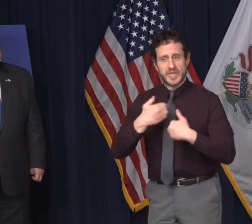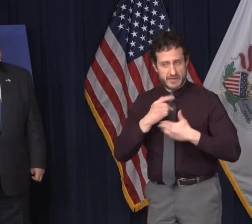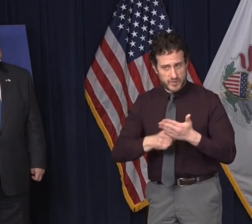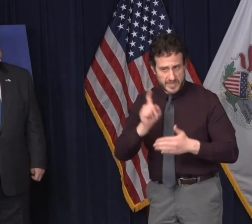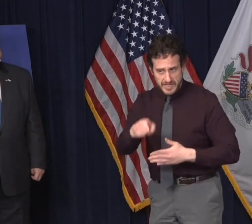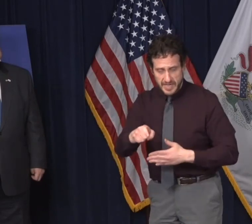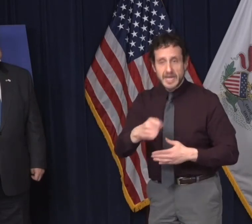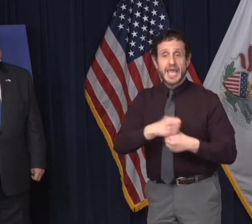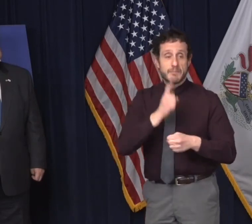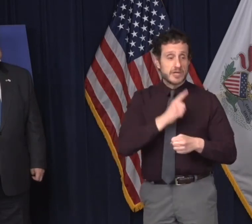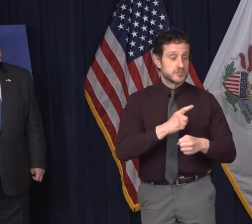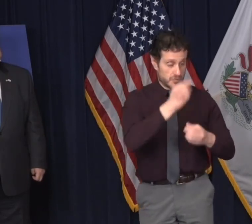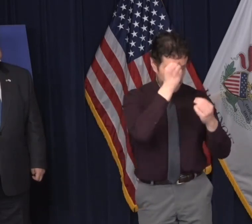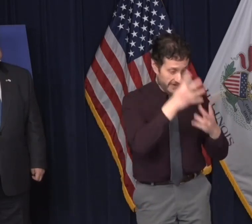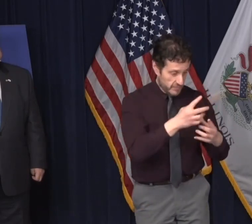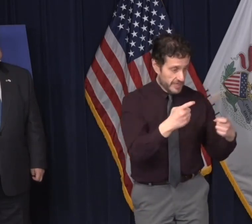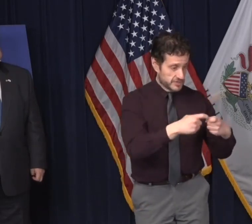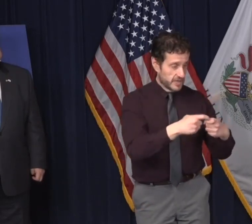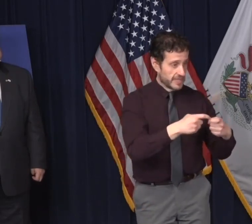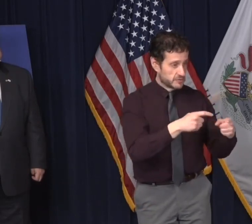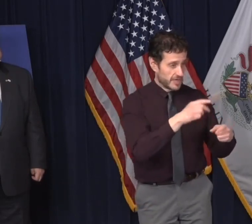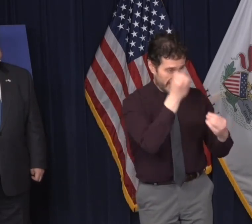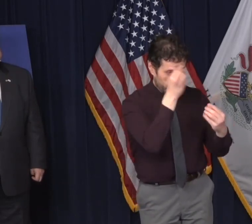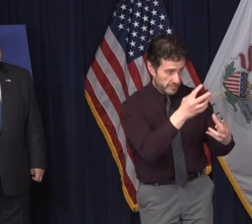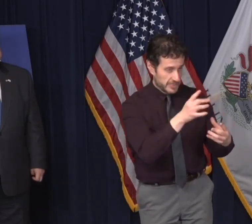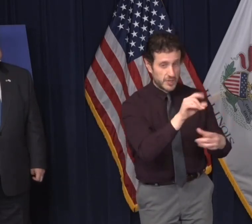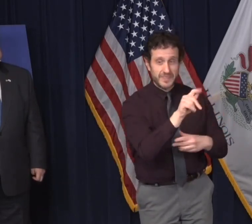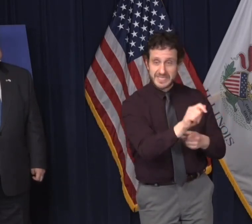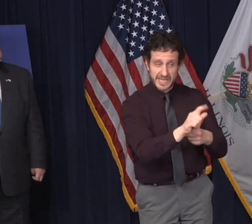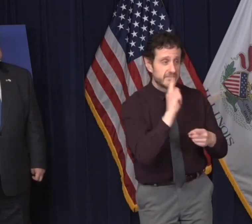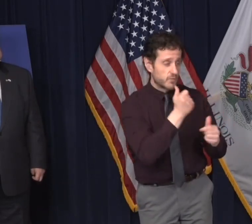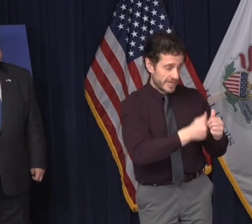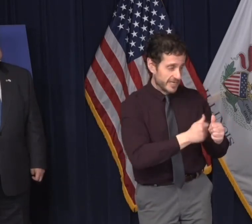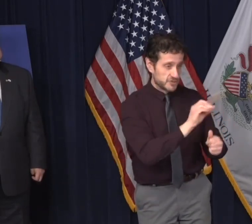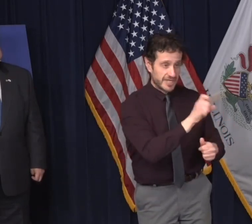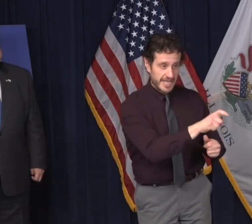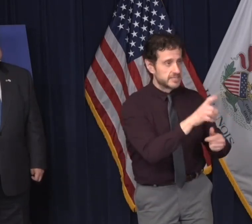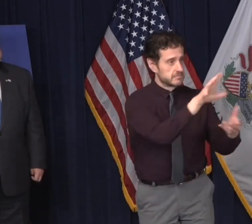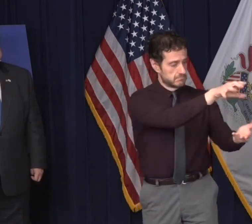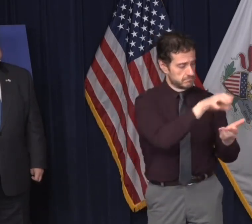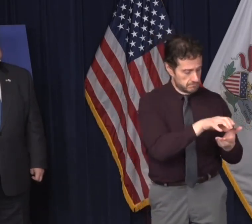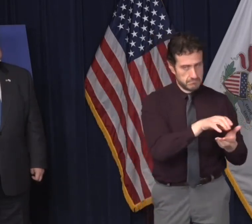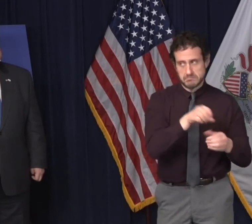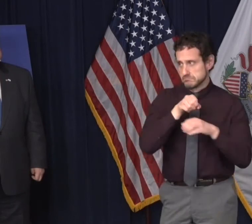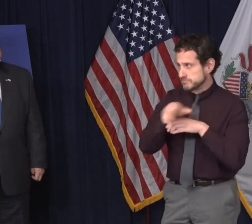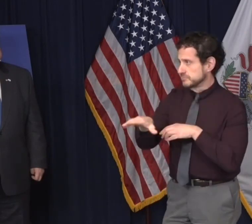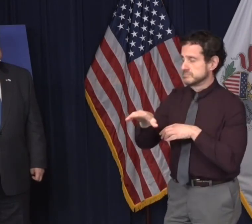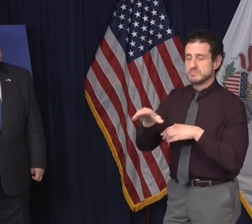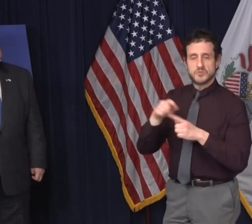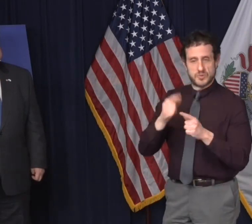SERVICES, AND DATA MANAGEMENT SYSTEMS TO FACILITATE REAL-TIME